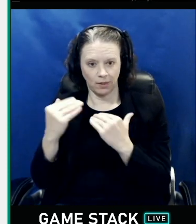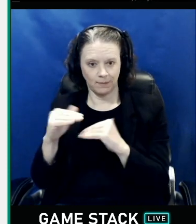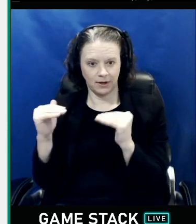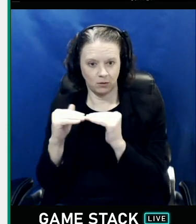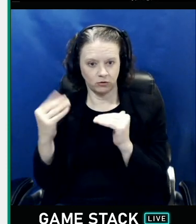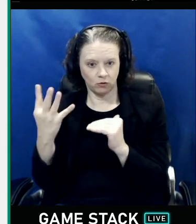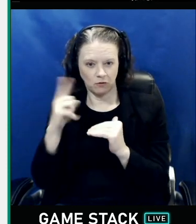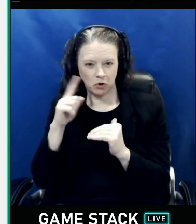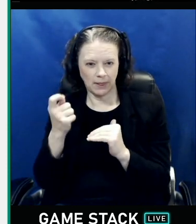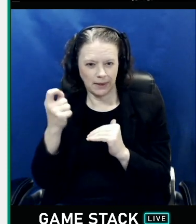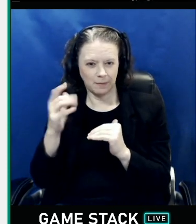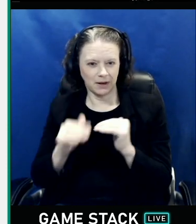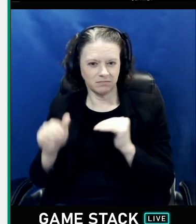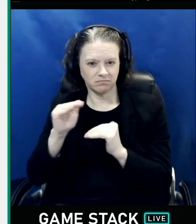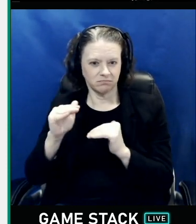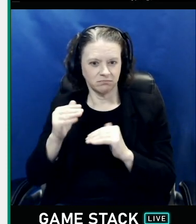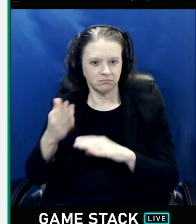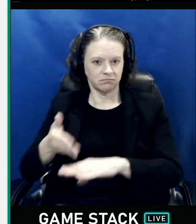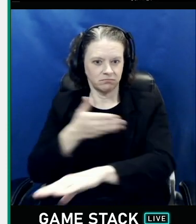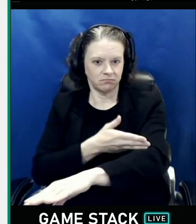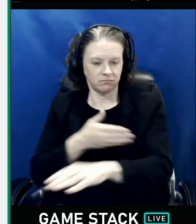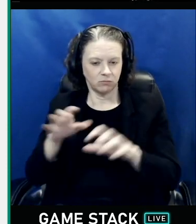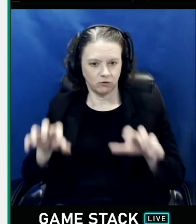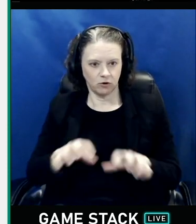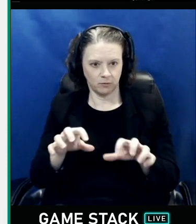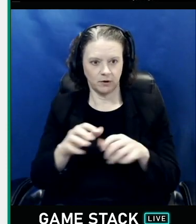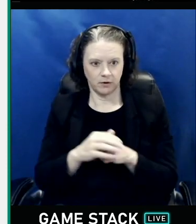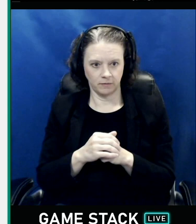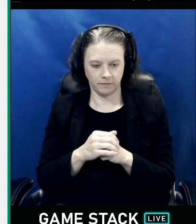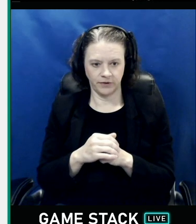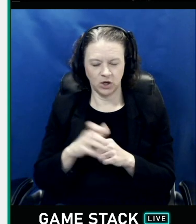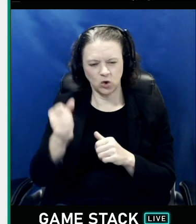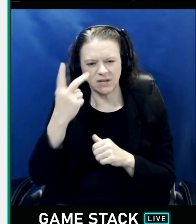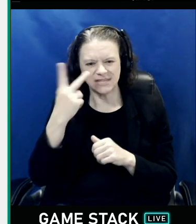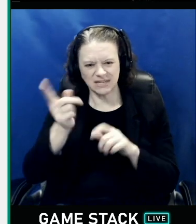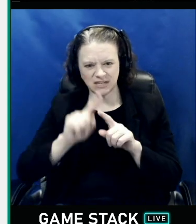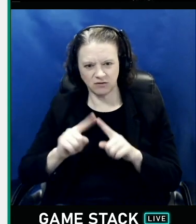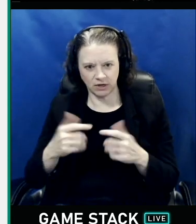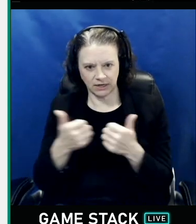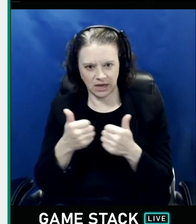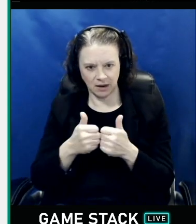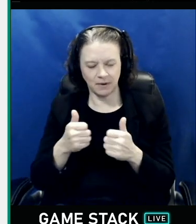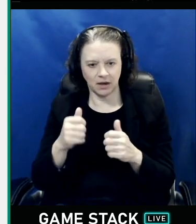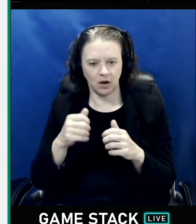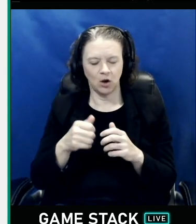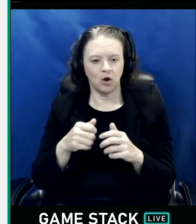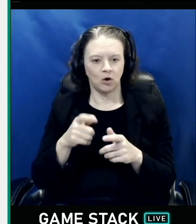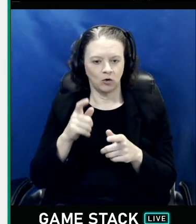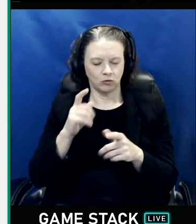Searching the Internet for recent technical press gaming reviews at SMT on versus SMT off using bio settings may show